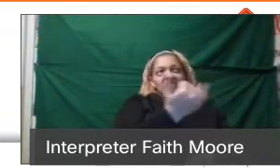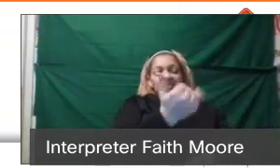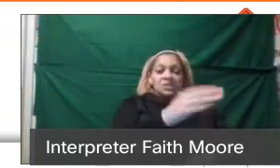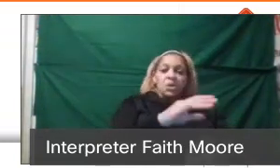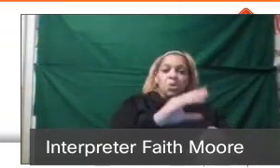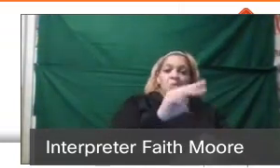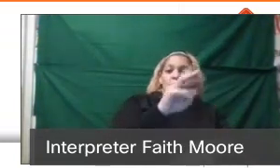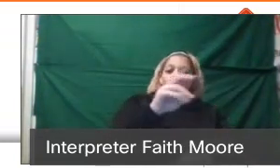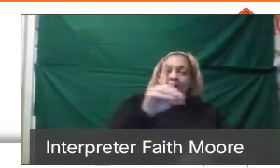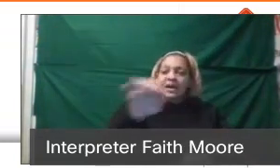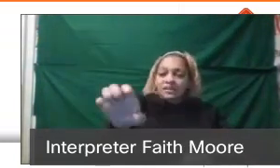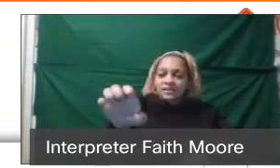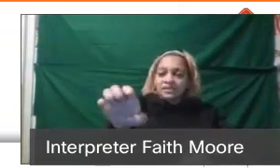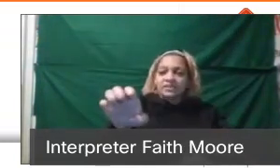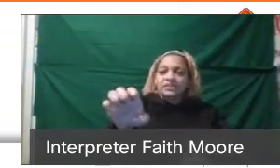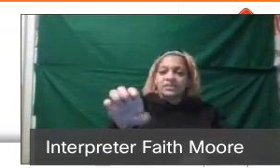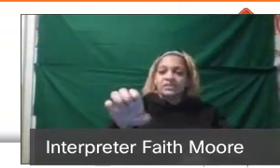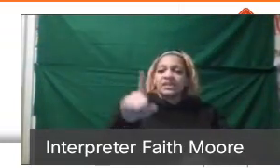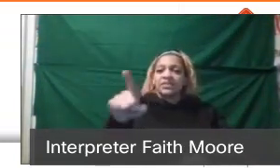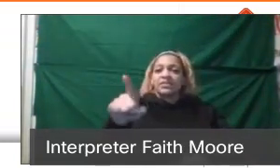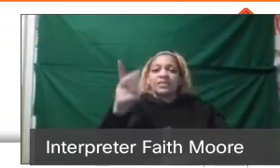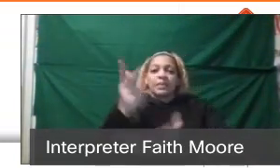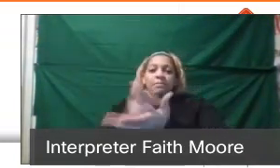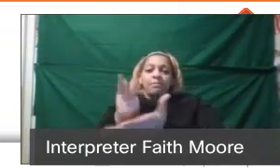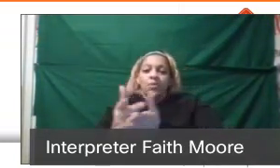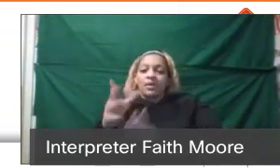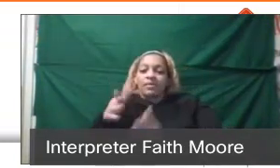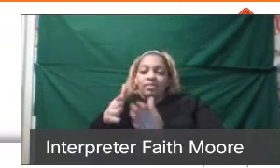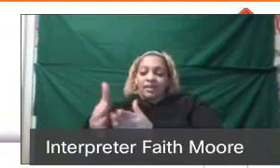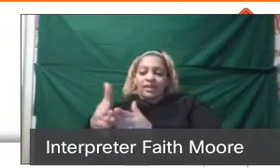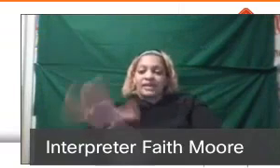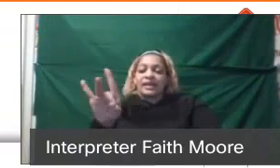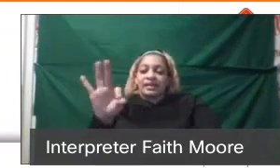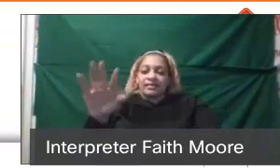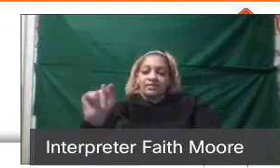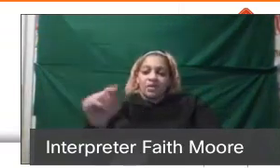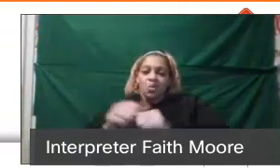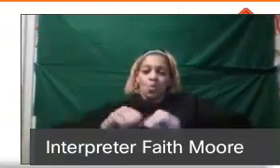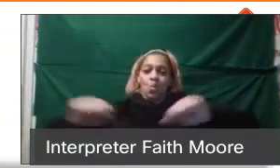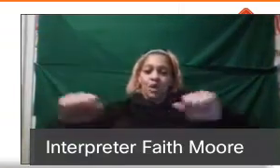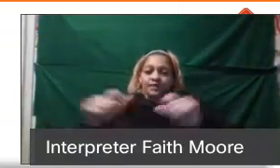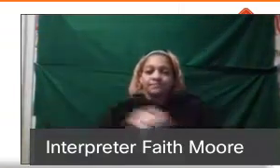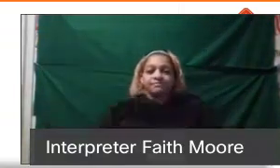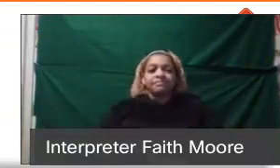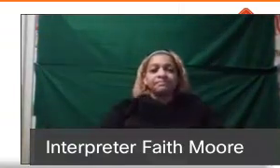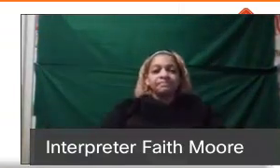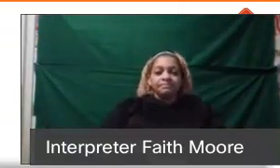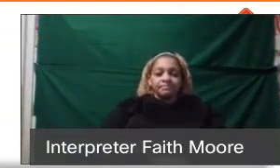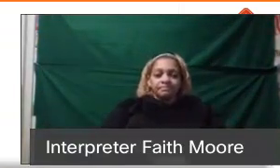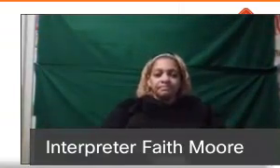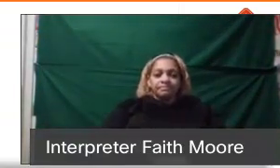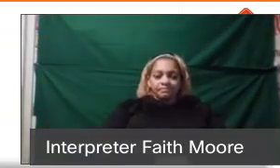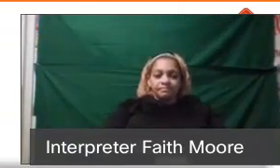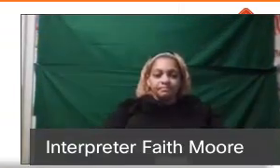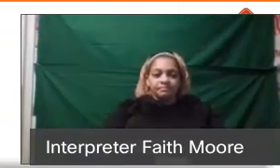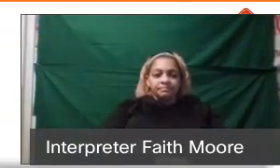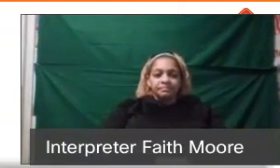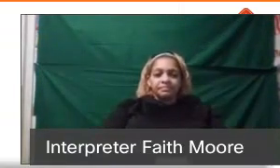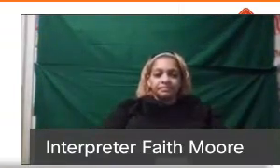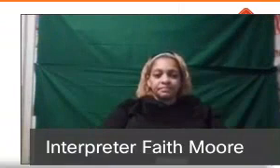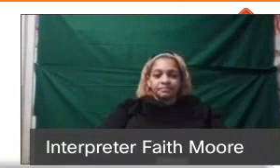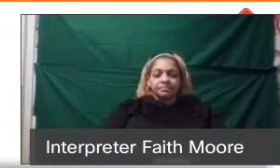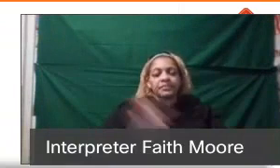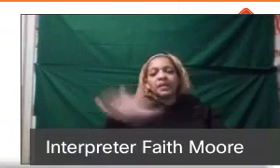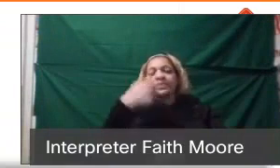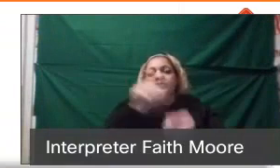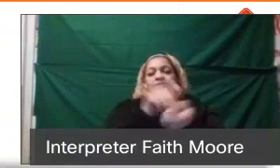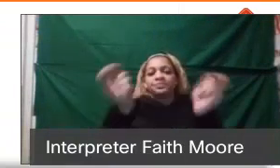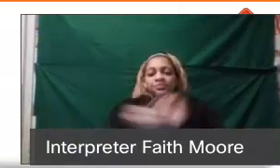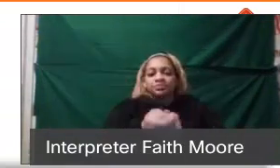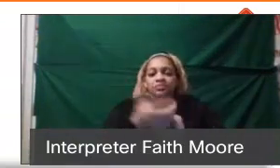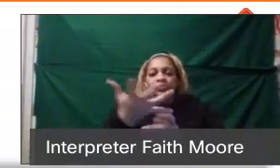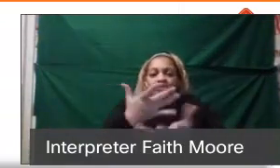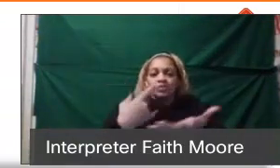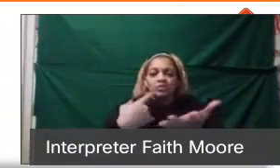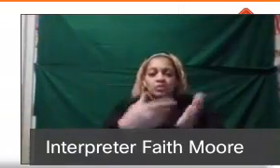Which is okay, Here's another change that we wanted to present here tonight.